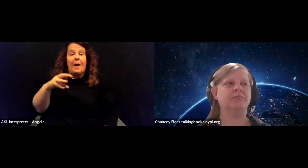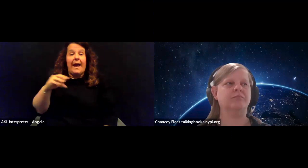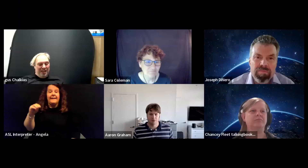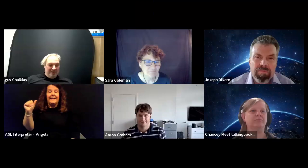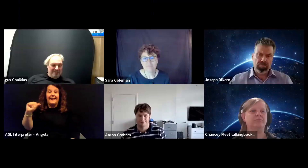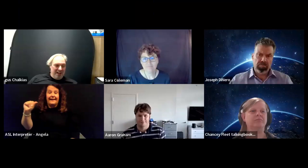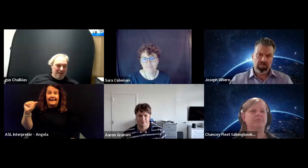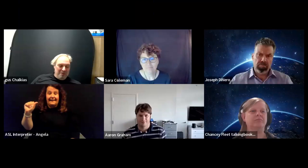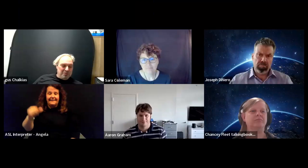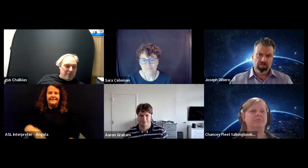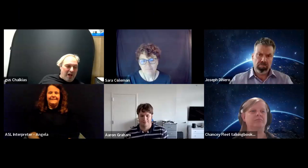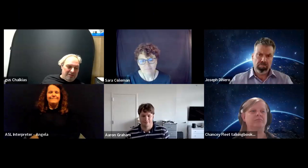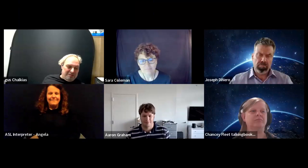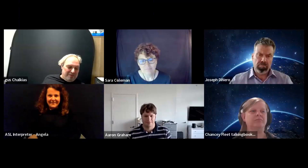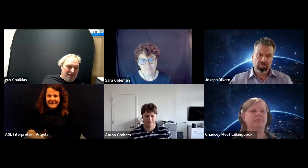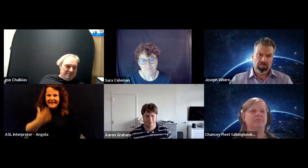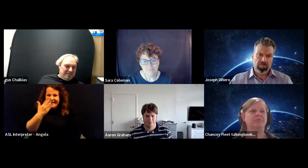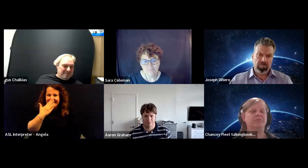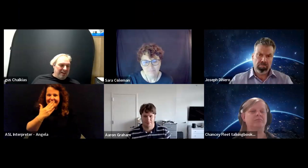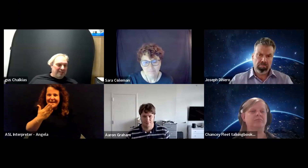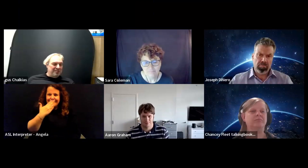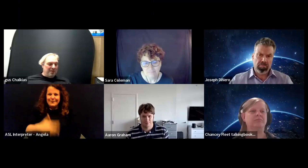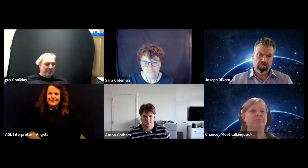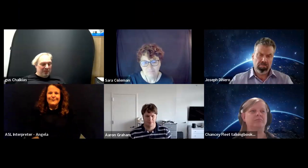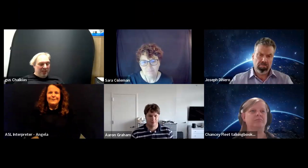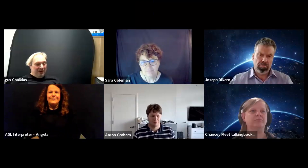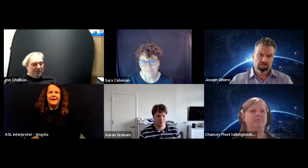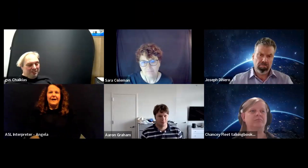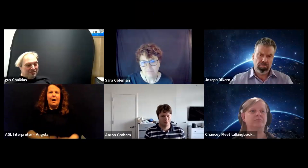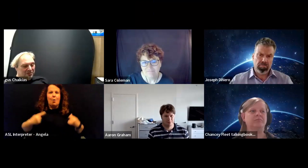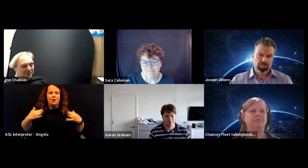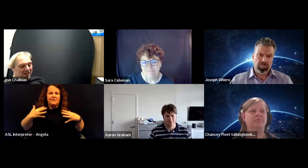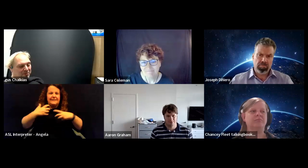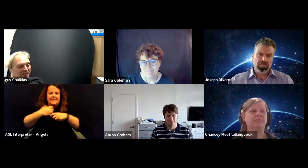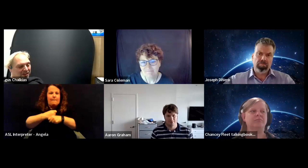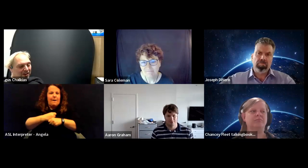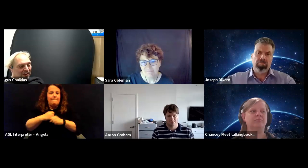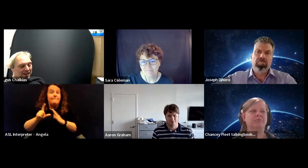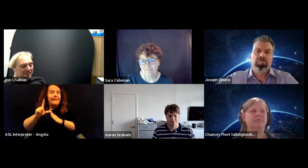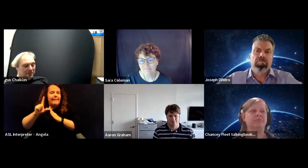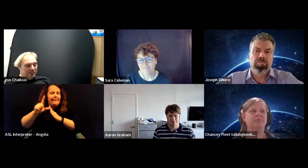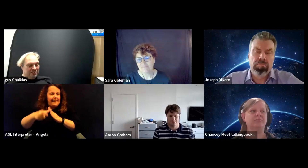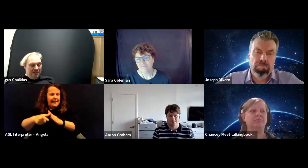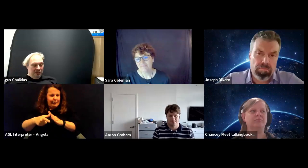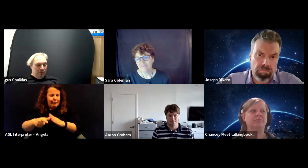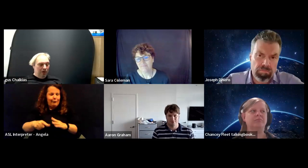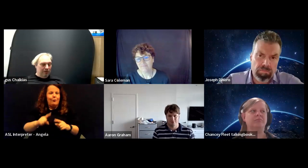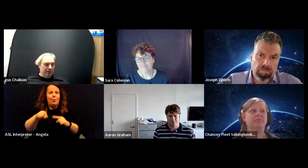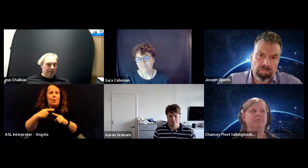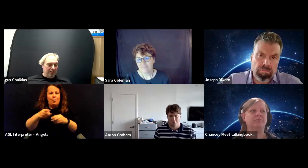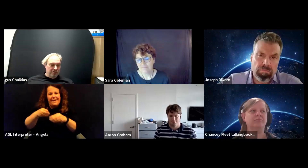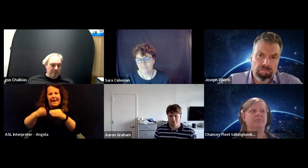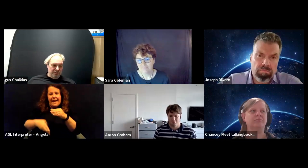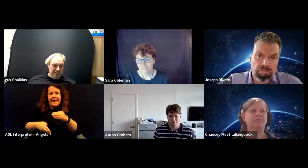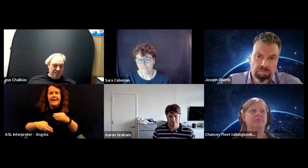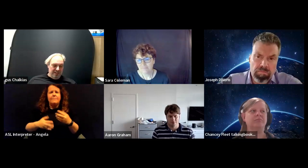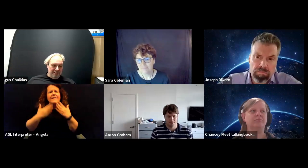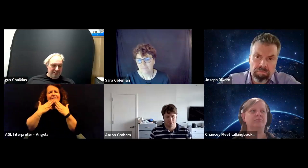Thank you. I'll kind of sum up later as soon as we are ending, but just thank you all for your contributions today.